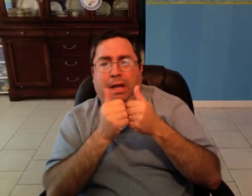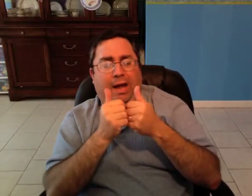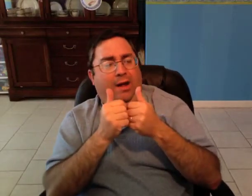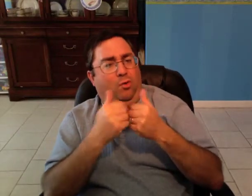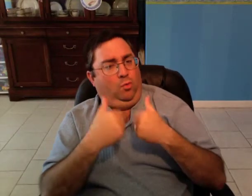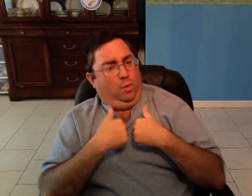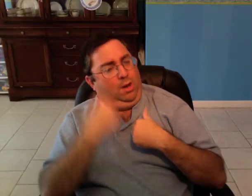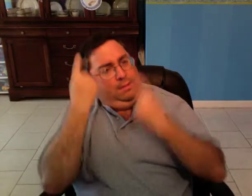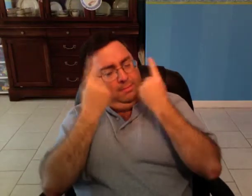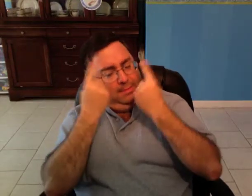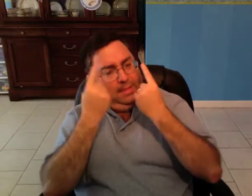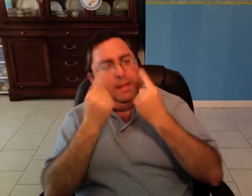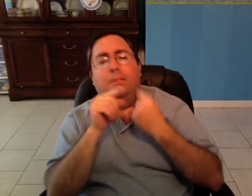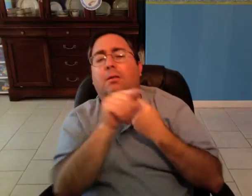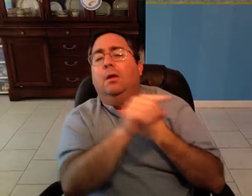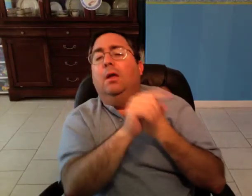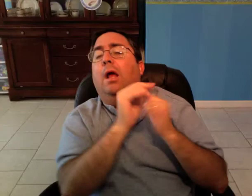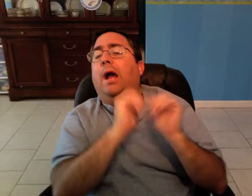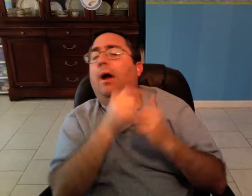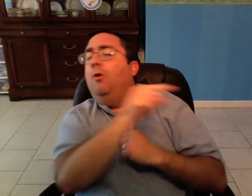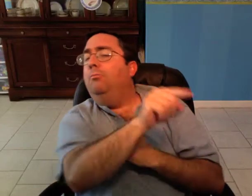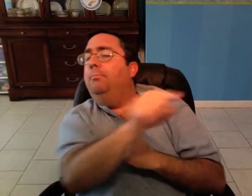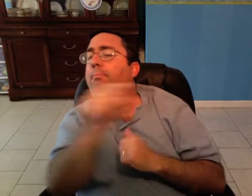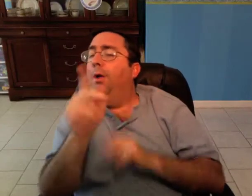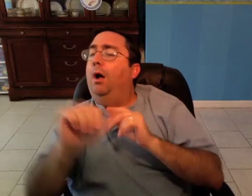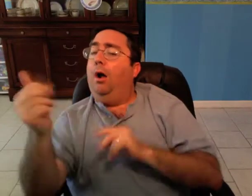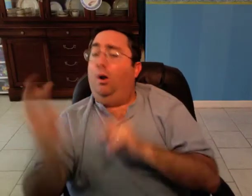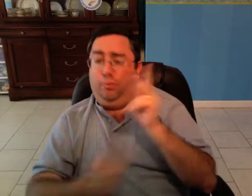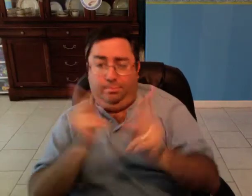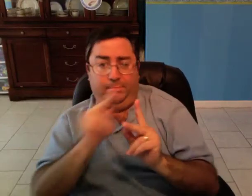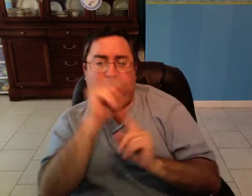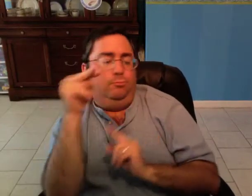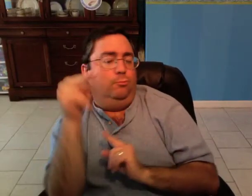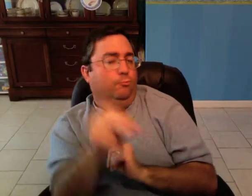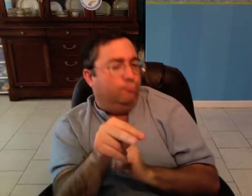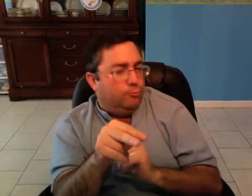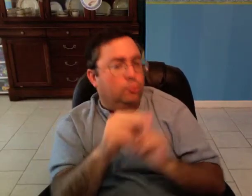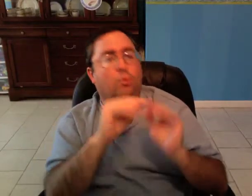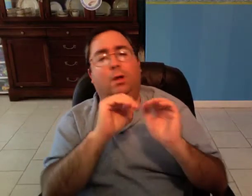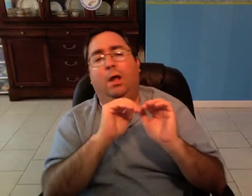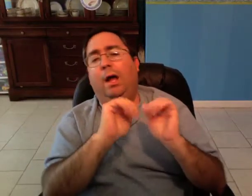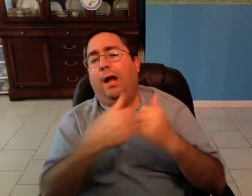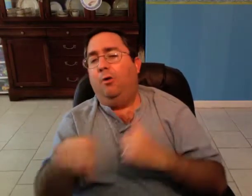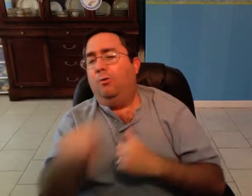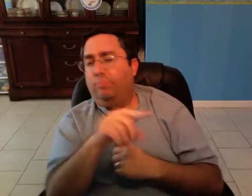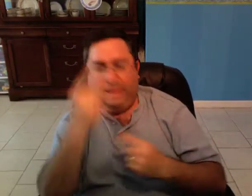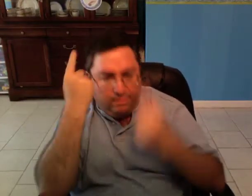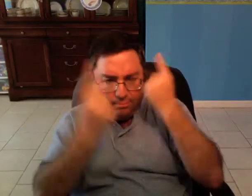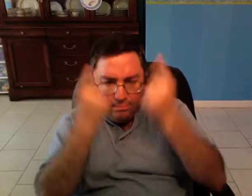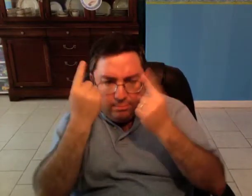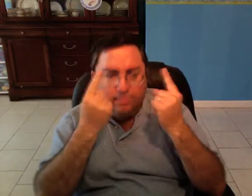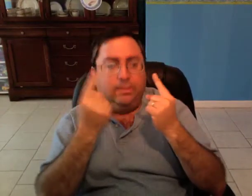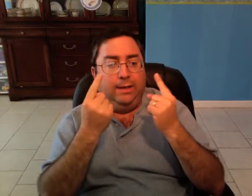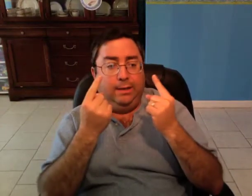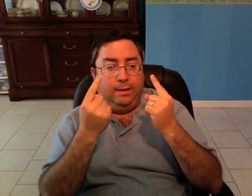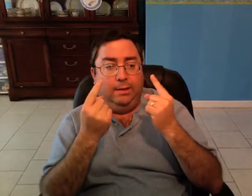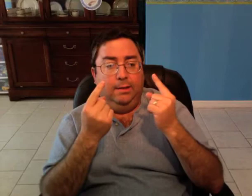How do I think about these things, and how do other people think about these things? How do other people view them and think about them?